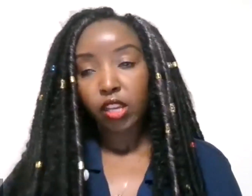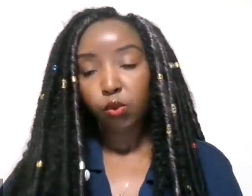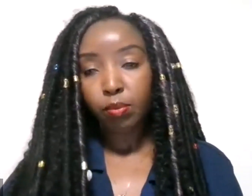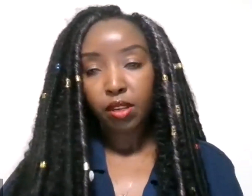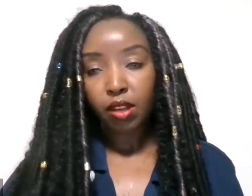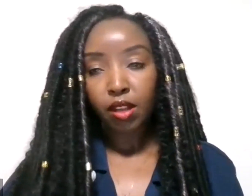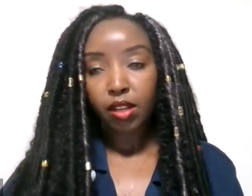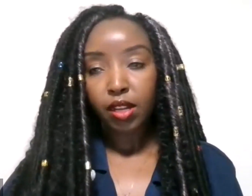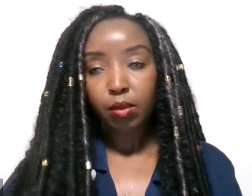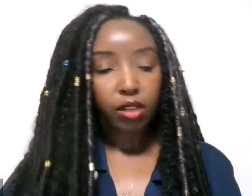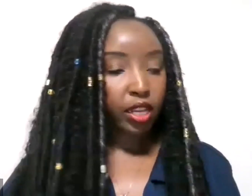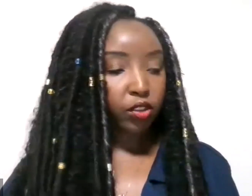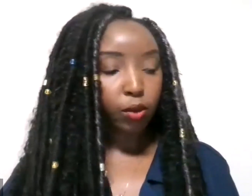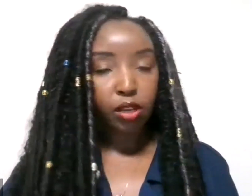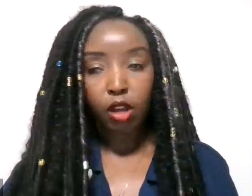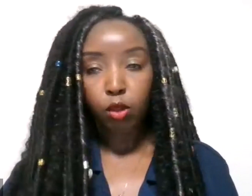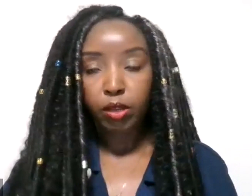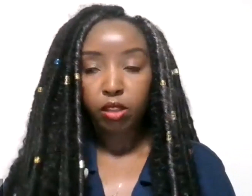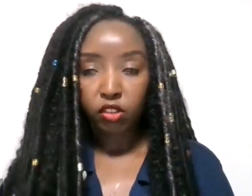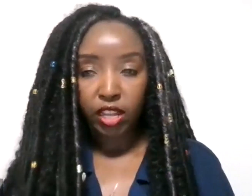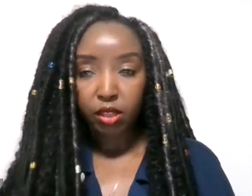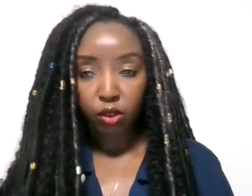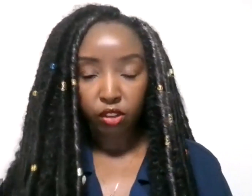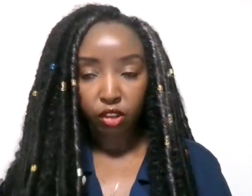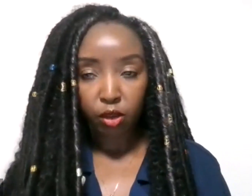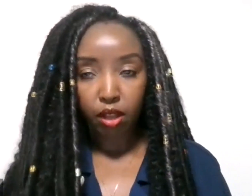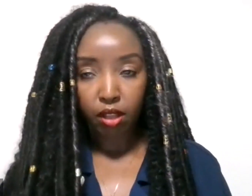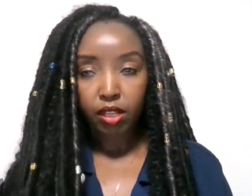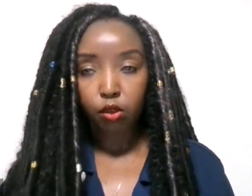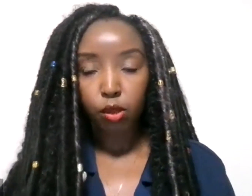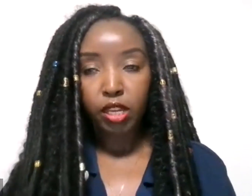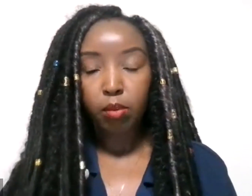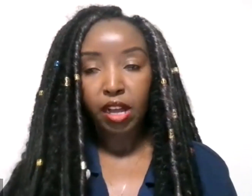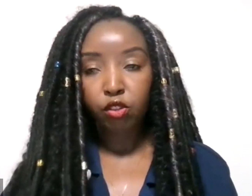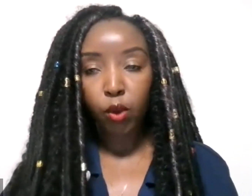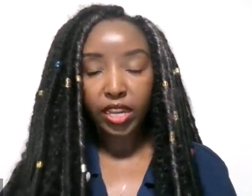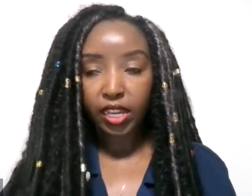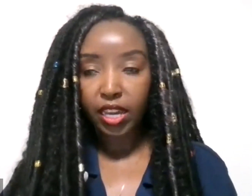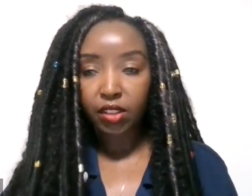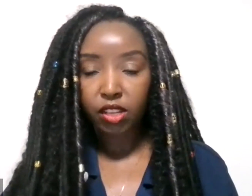today's webinar. The next webinar will be on 10th October. It will be about white canes: